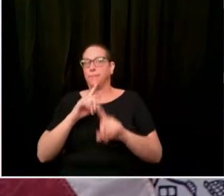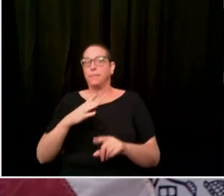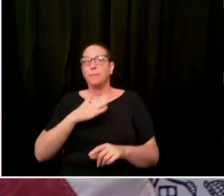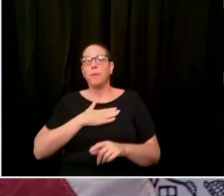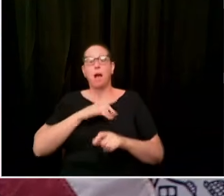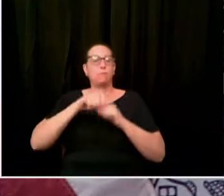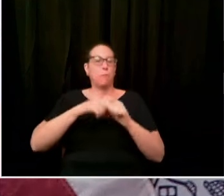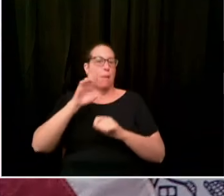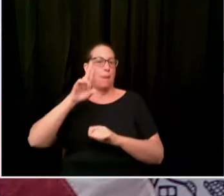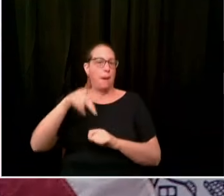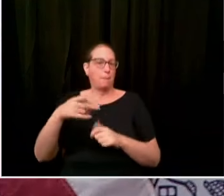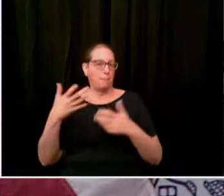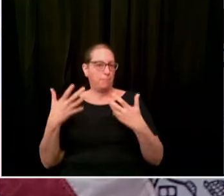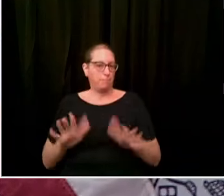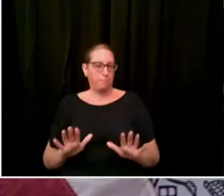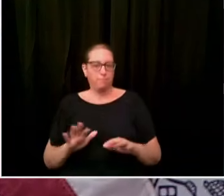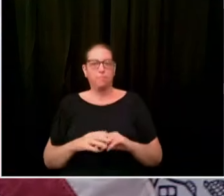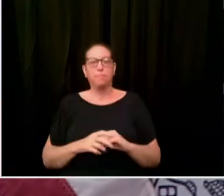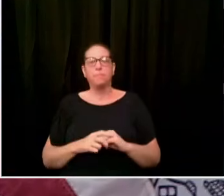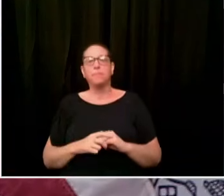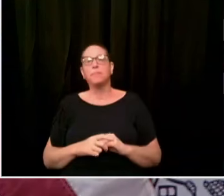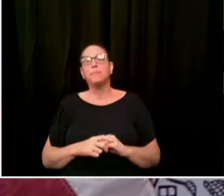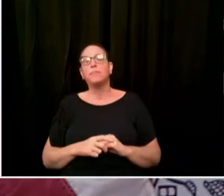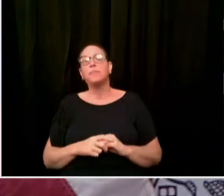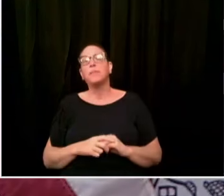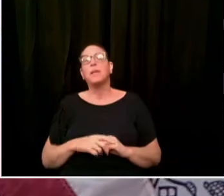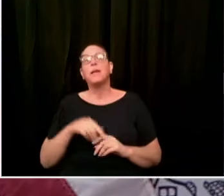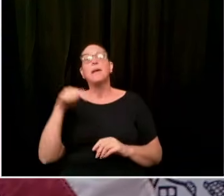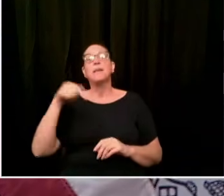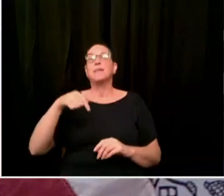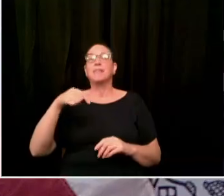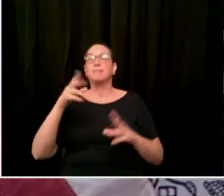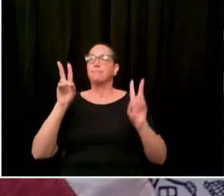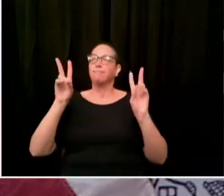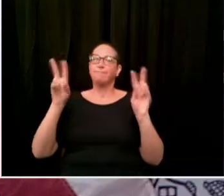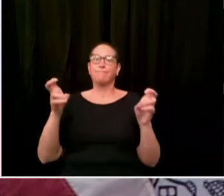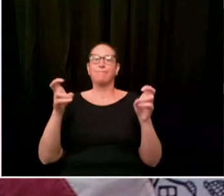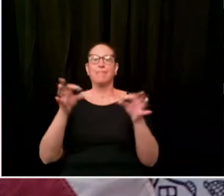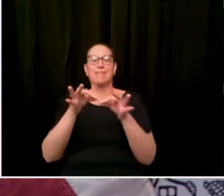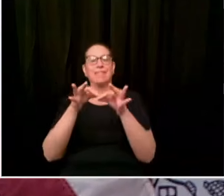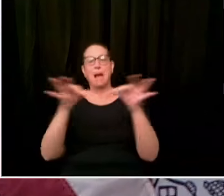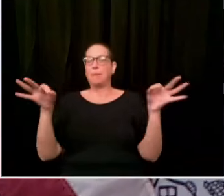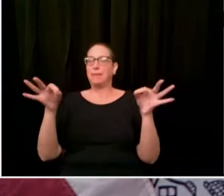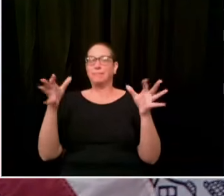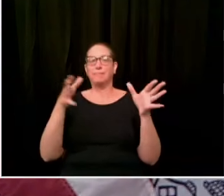FOR TODAY, I'M GOING TO SAY ONE OF THE STATEMENTS YOU CAN SAY IN THIS CITY THAT